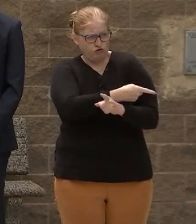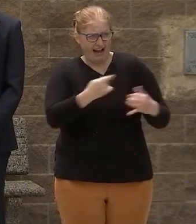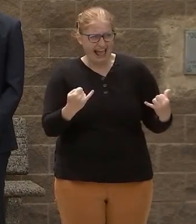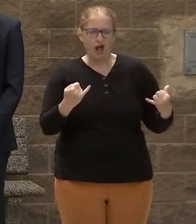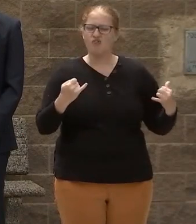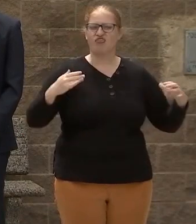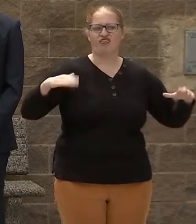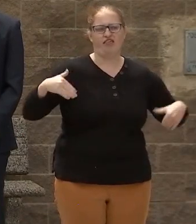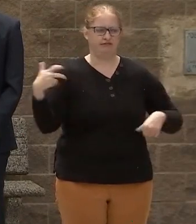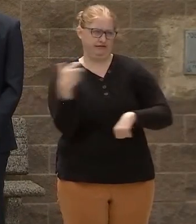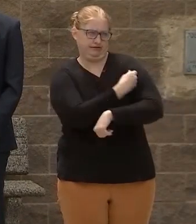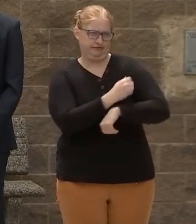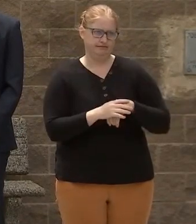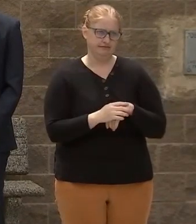HOSPITAL AT SAN FRANCISCO